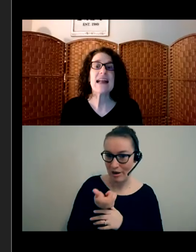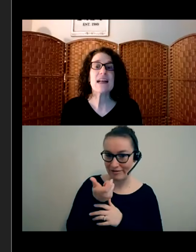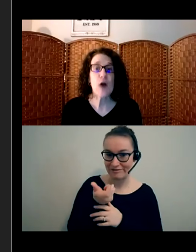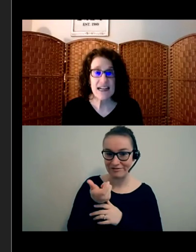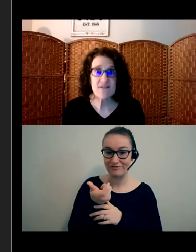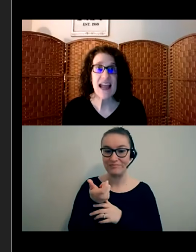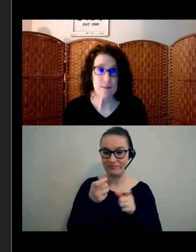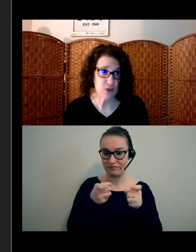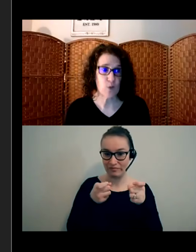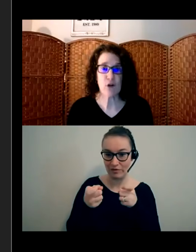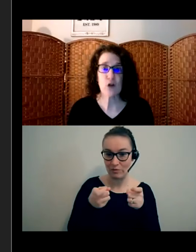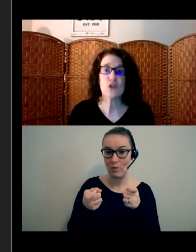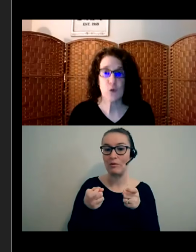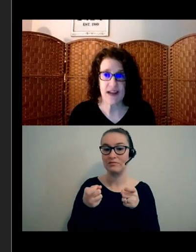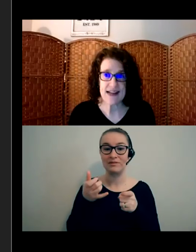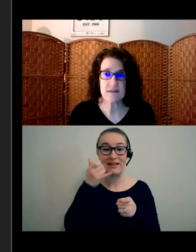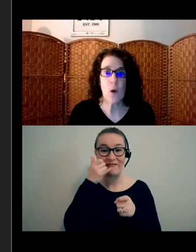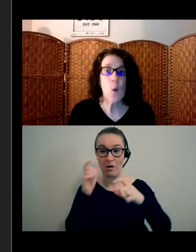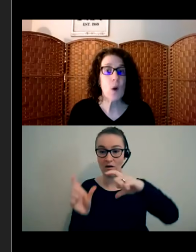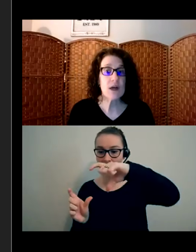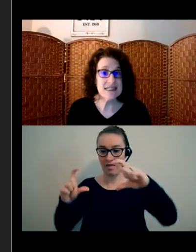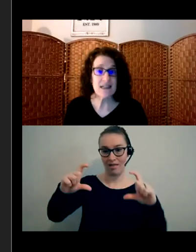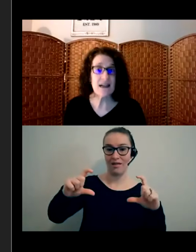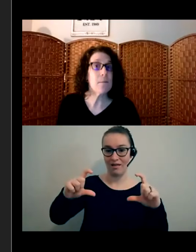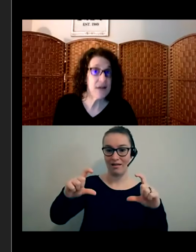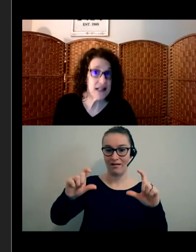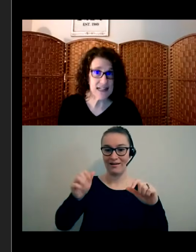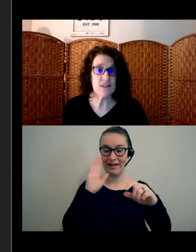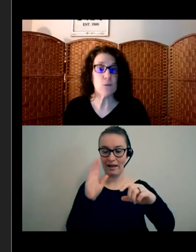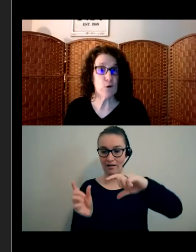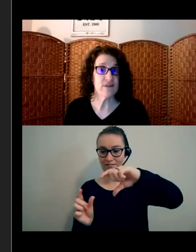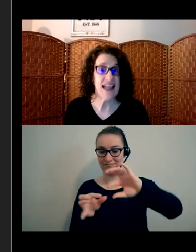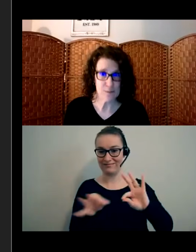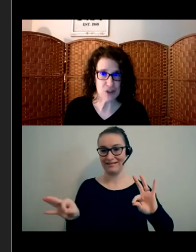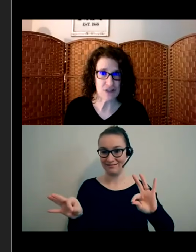Interactive captions refer to two things. One is the ability to move the captions,